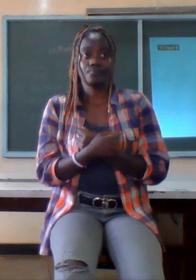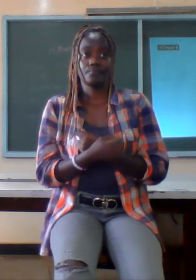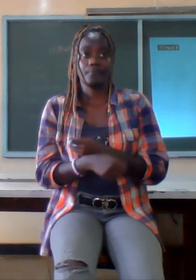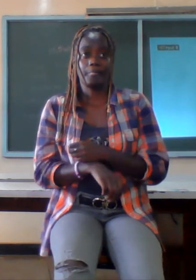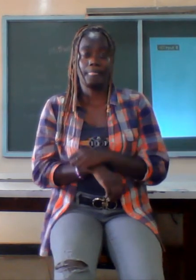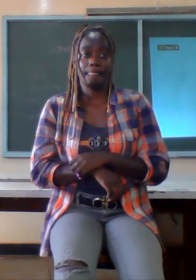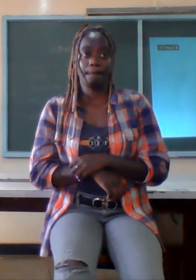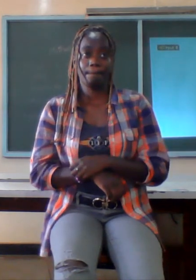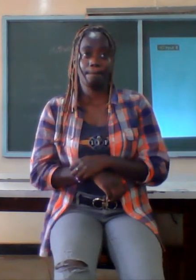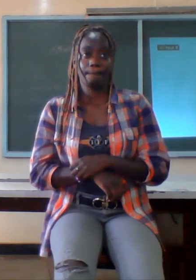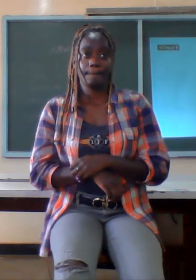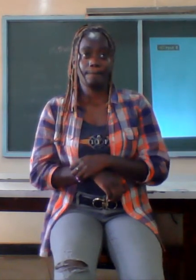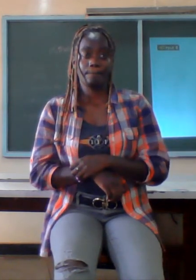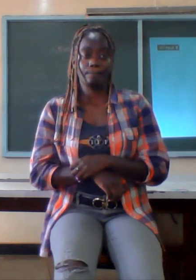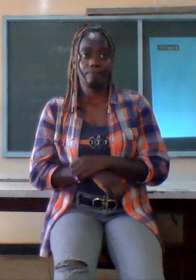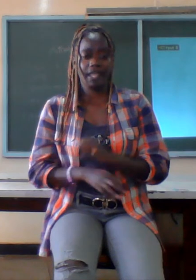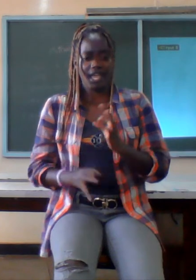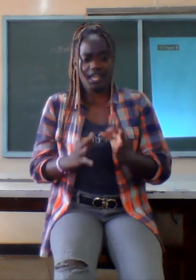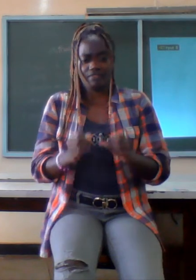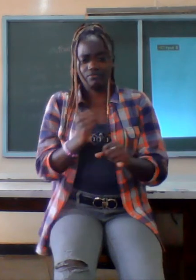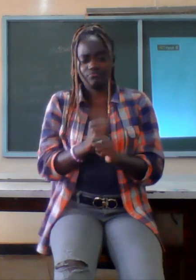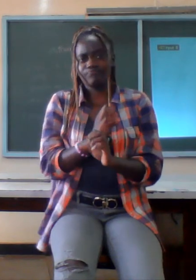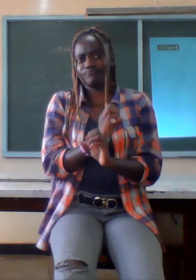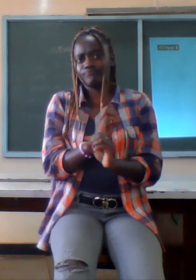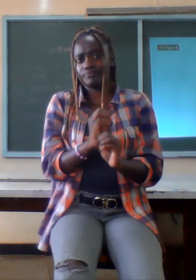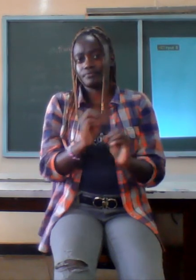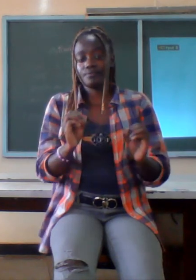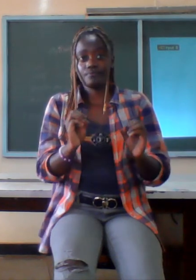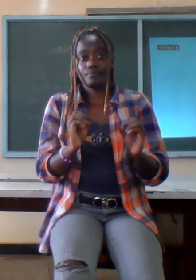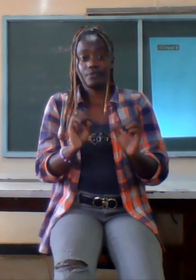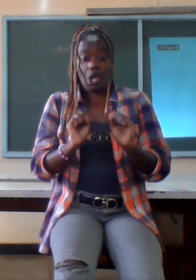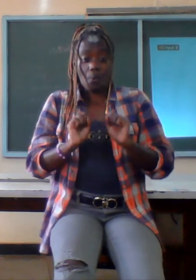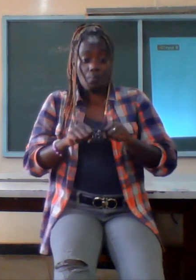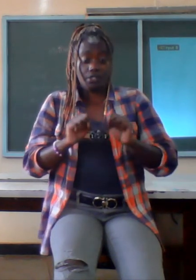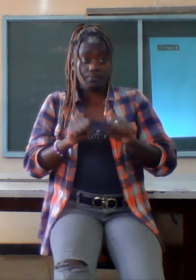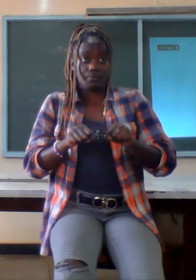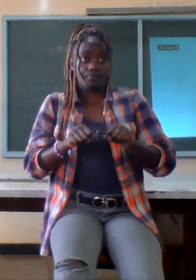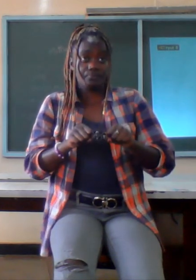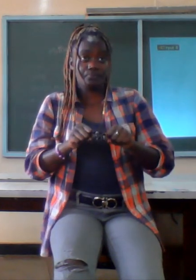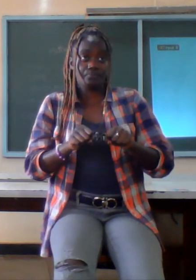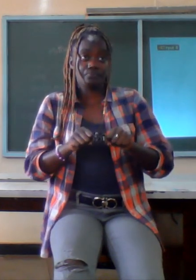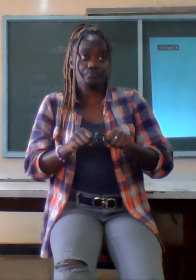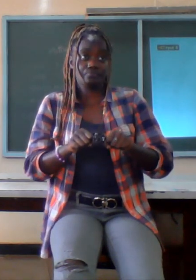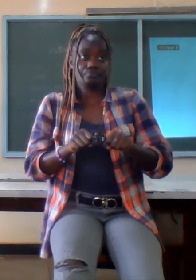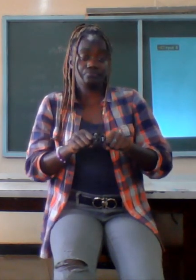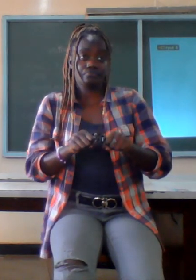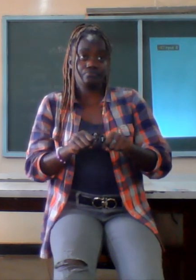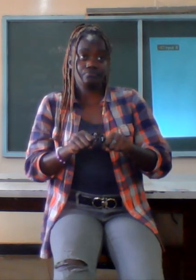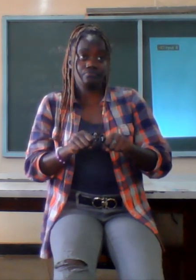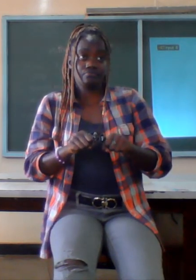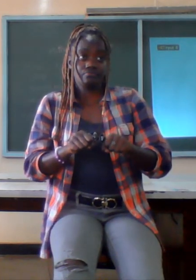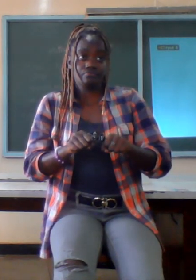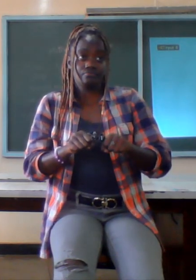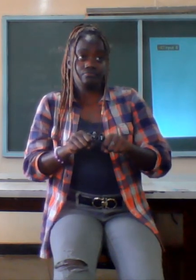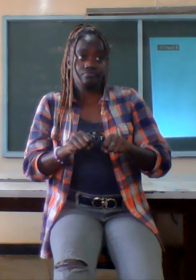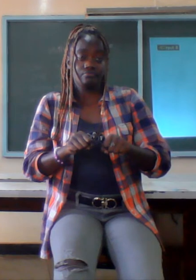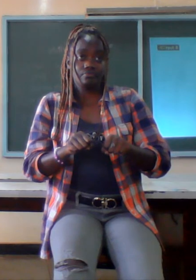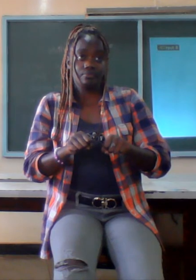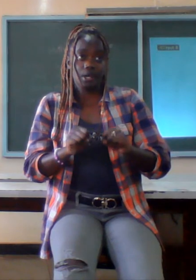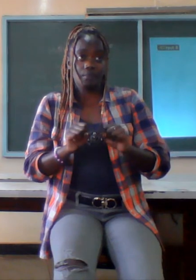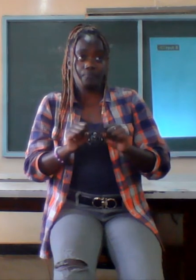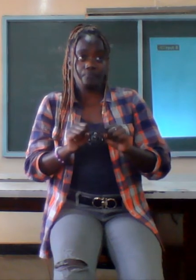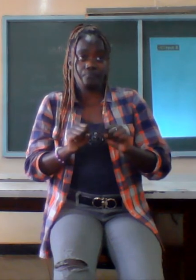if this is not done it will break down somewhere exposing the honor to nature